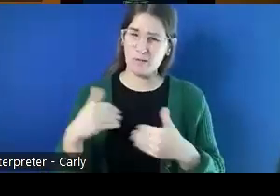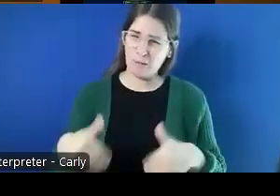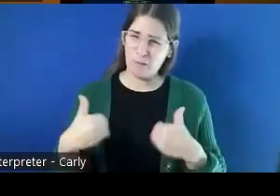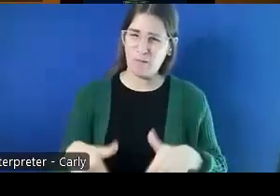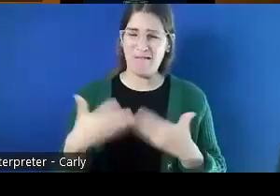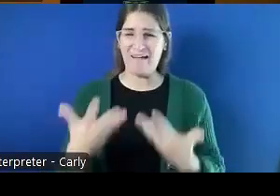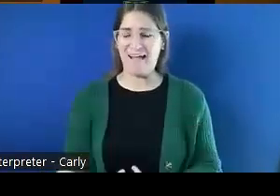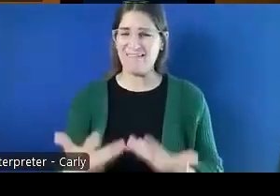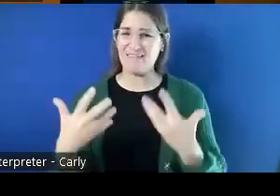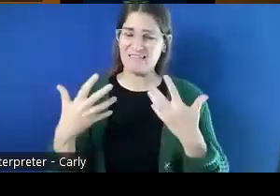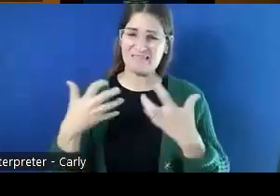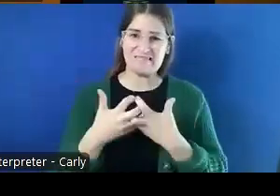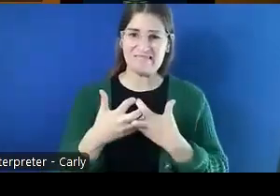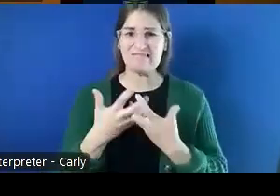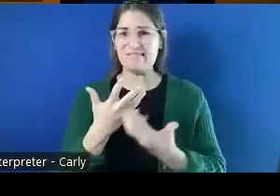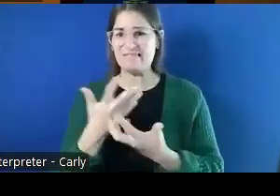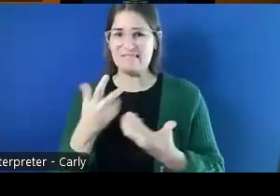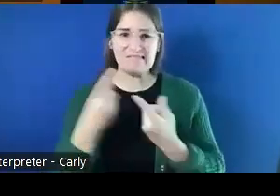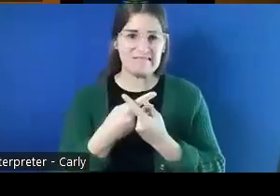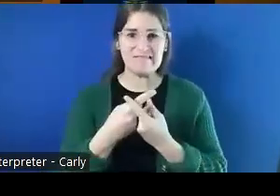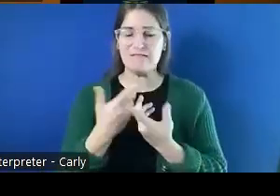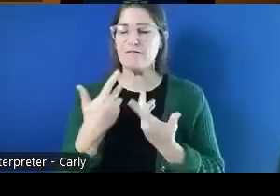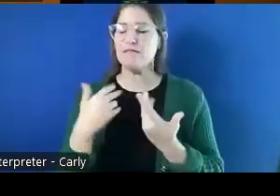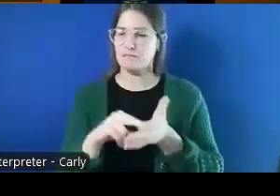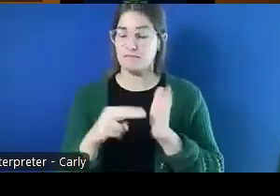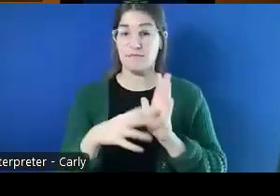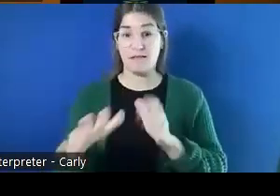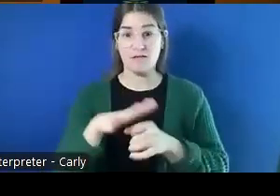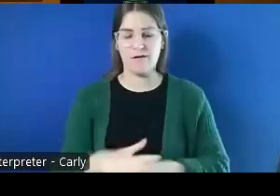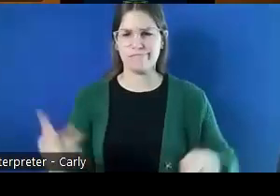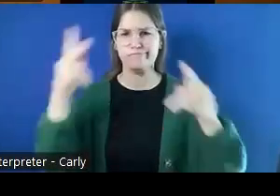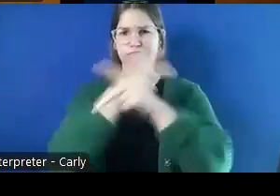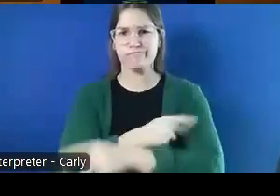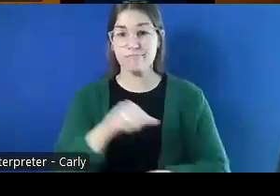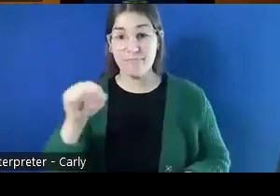can kind of exacerbate a lot of the distress we're talking about so if we think about how